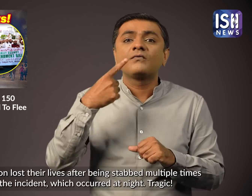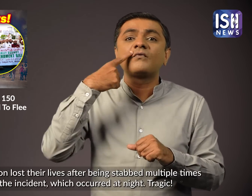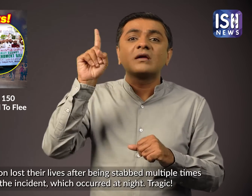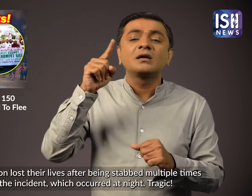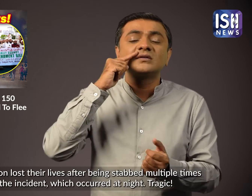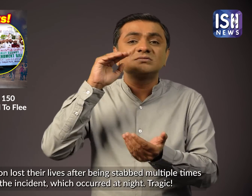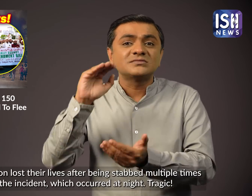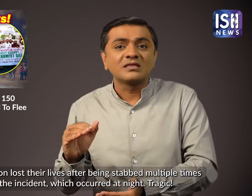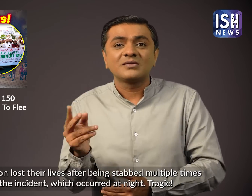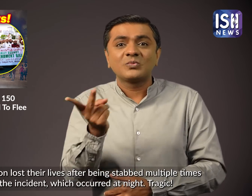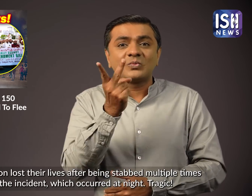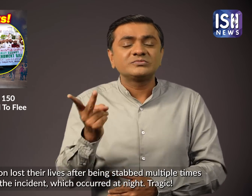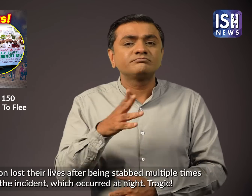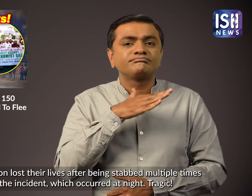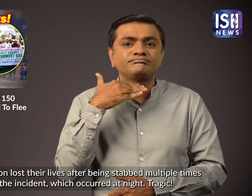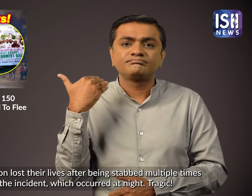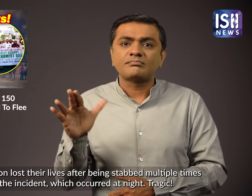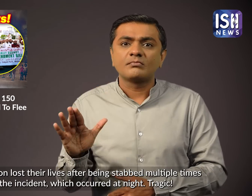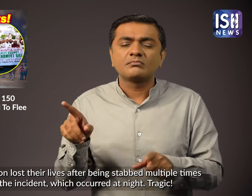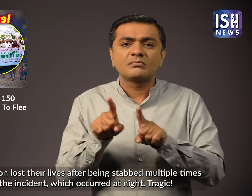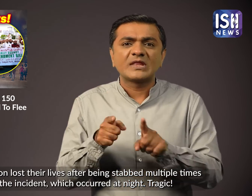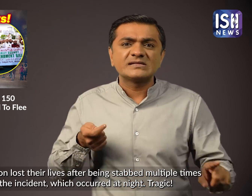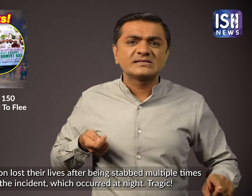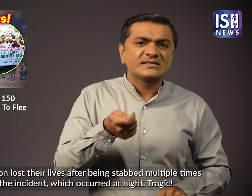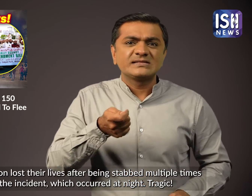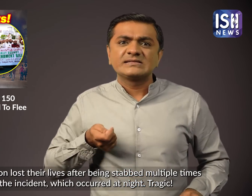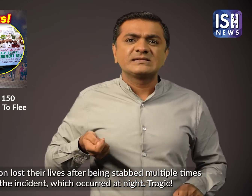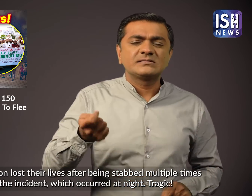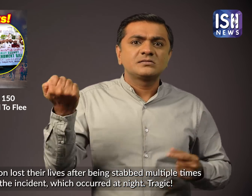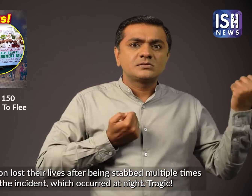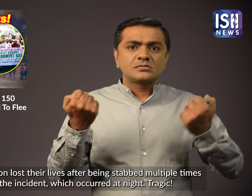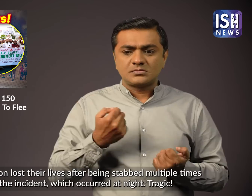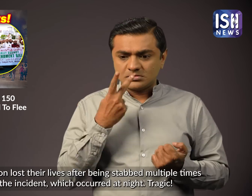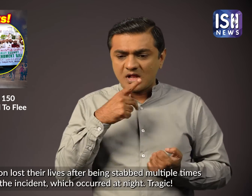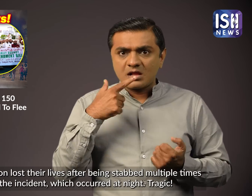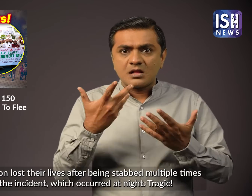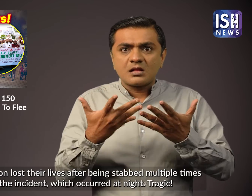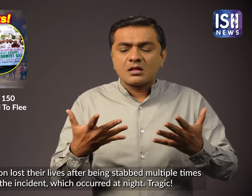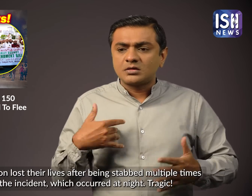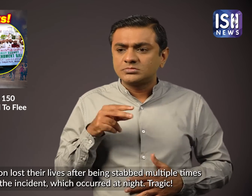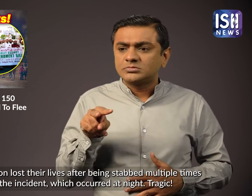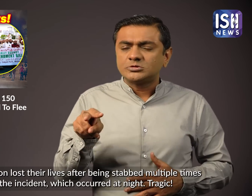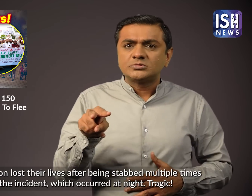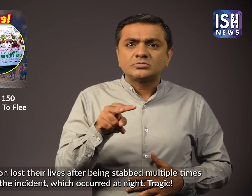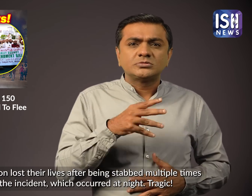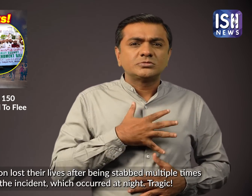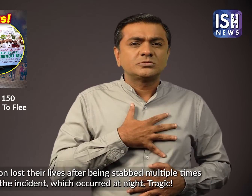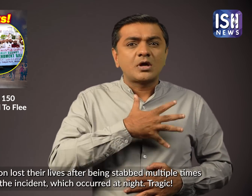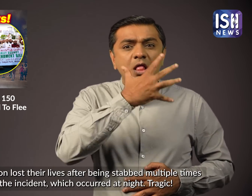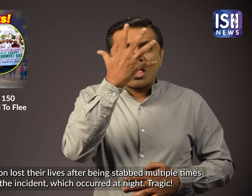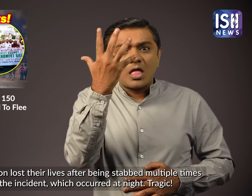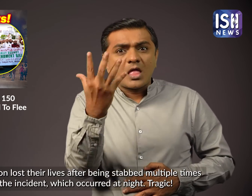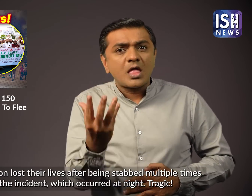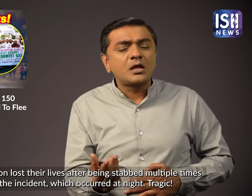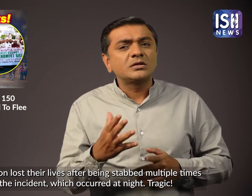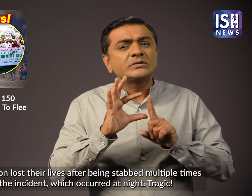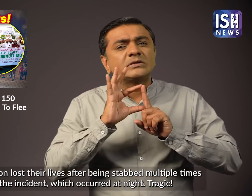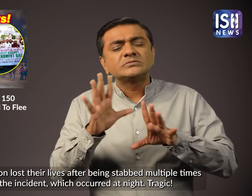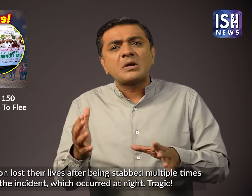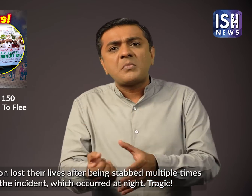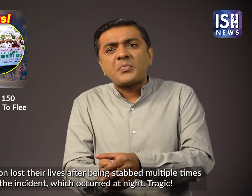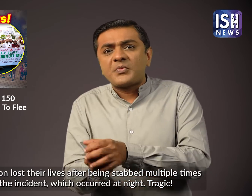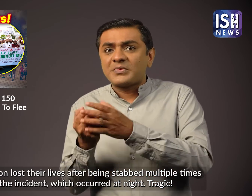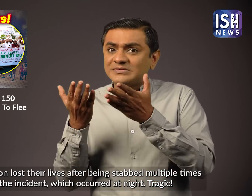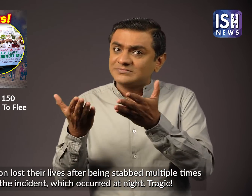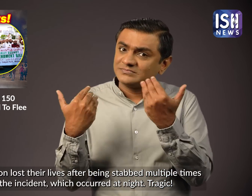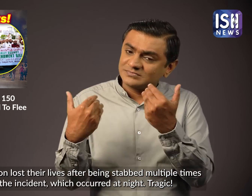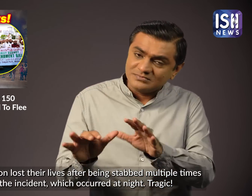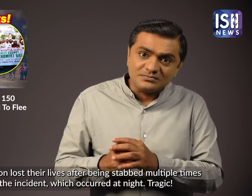A father and son lost their lives after being stabbed multiple times during the incident, which occurred at night. Tragic!